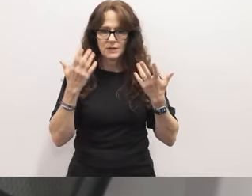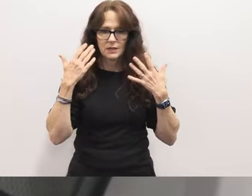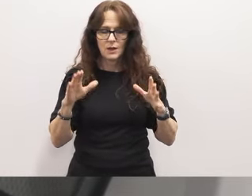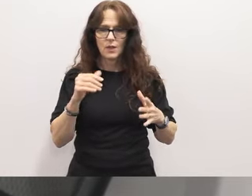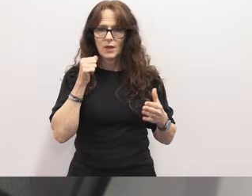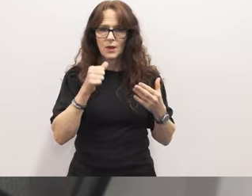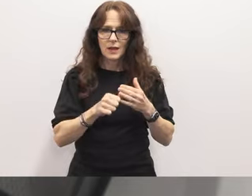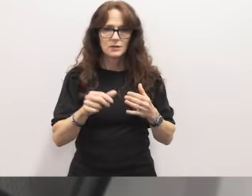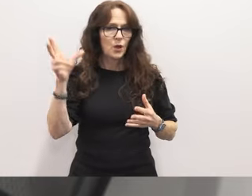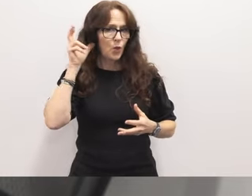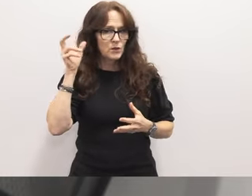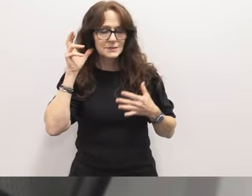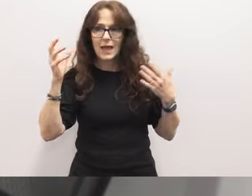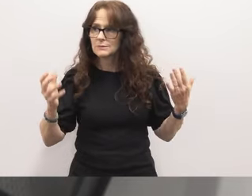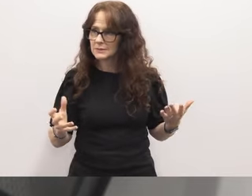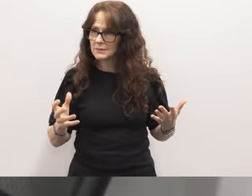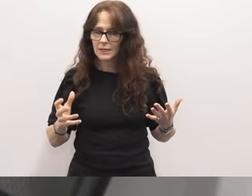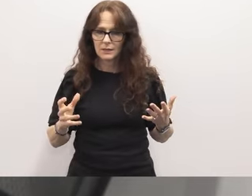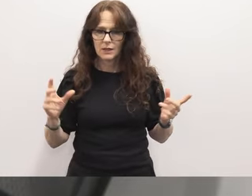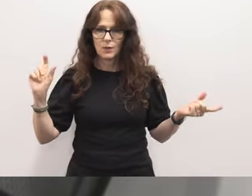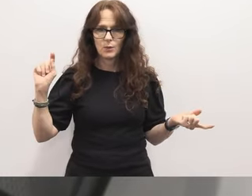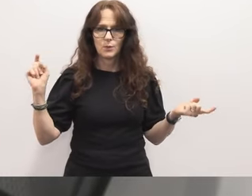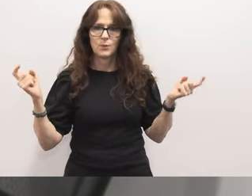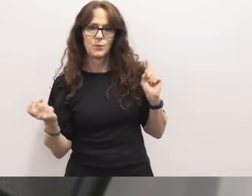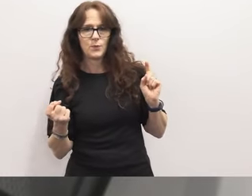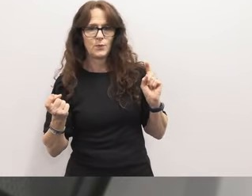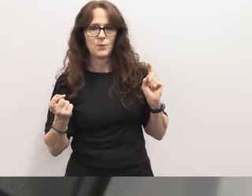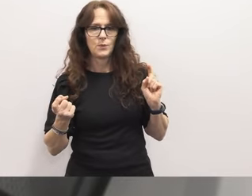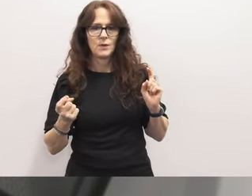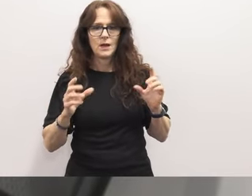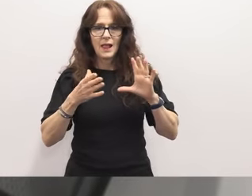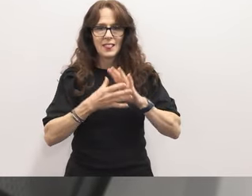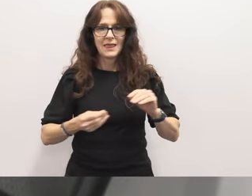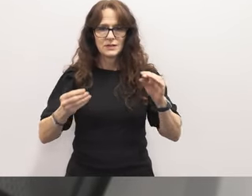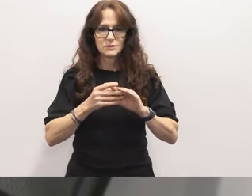or their sounds. So we just shift our whole literacy team intervention